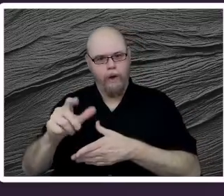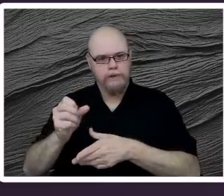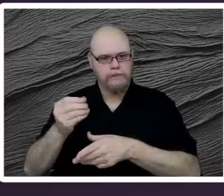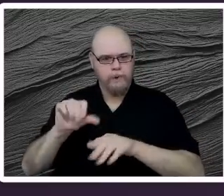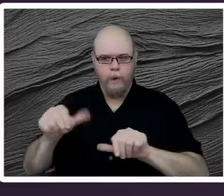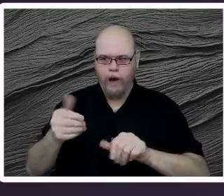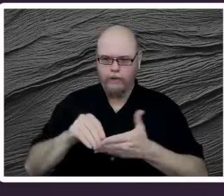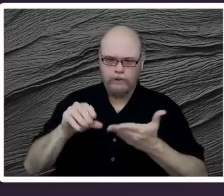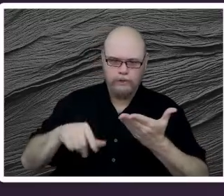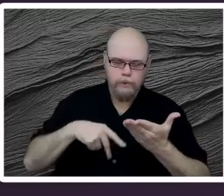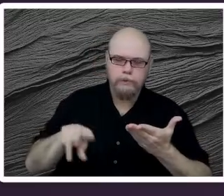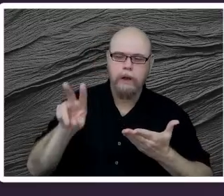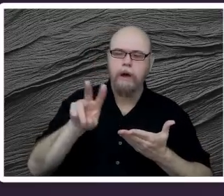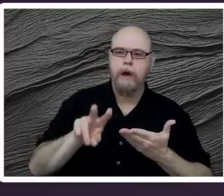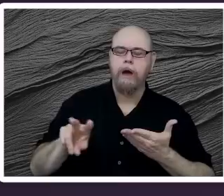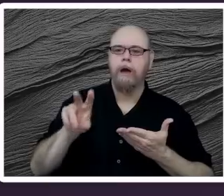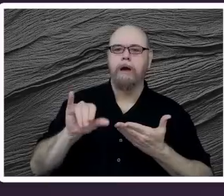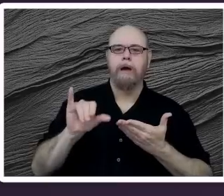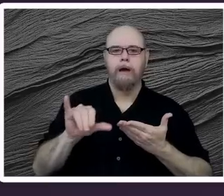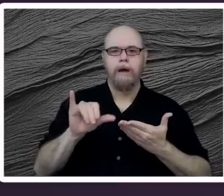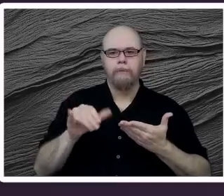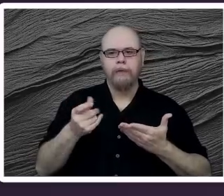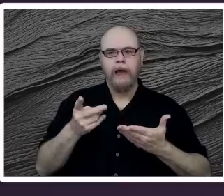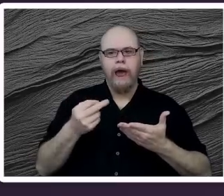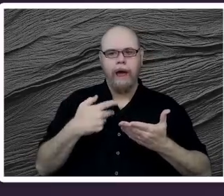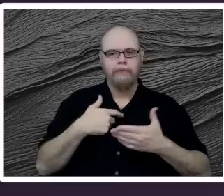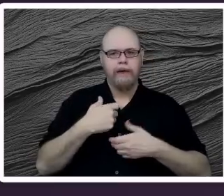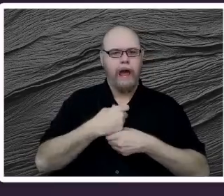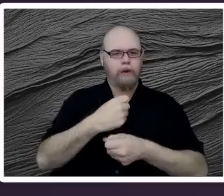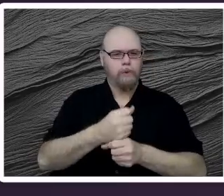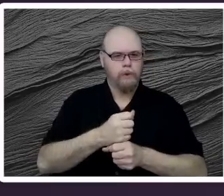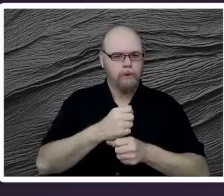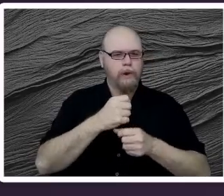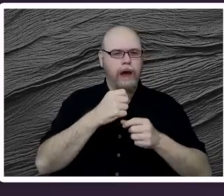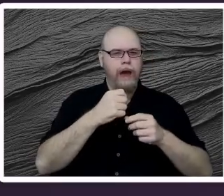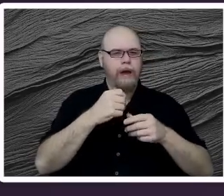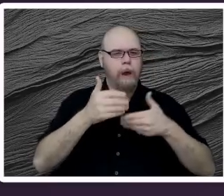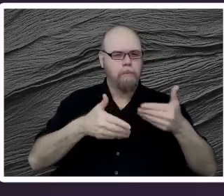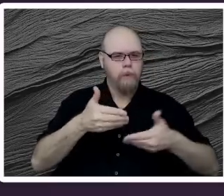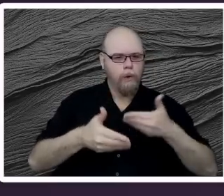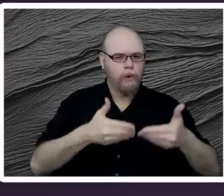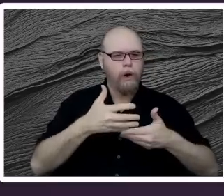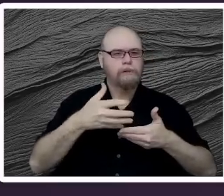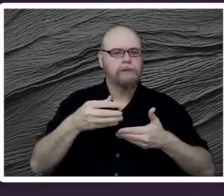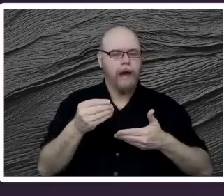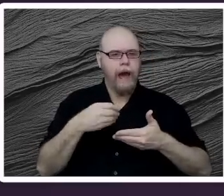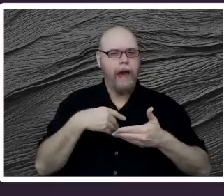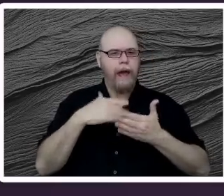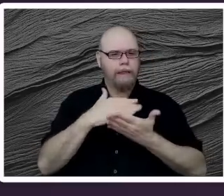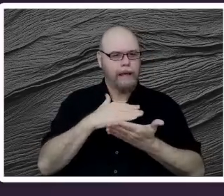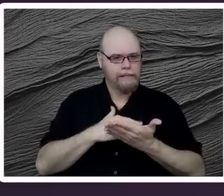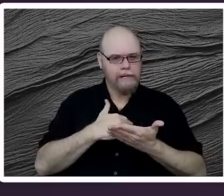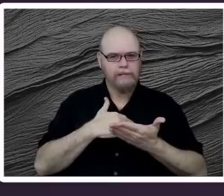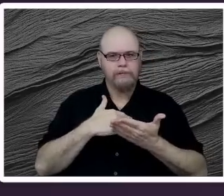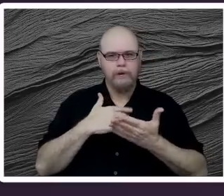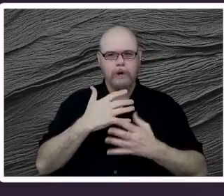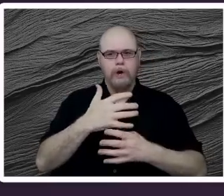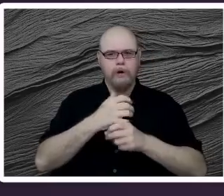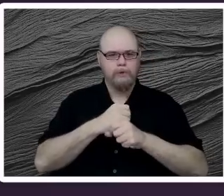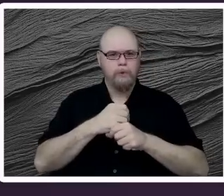to create protocols and lessons to get movement, physical movement inside my classroom.